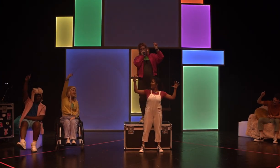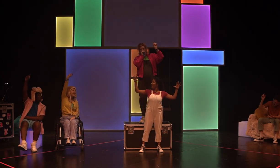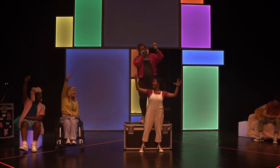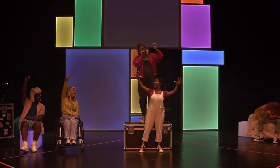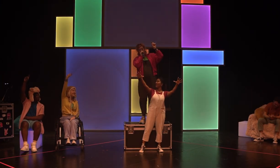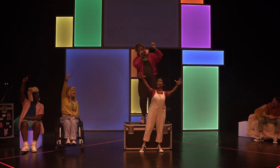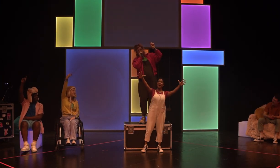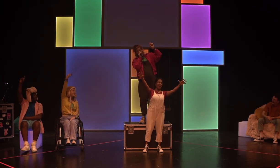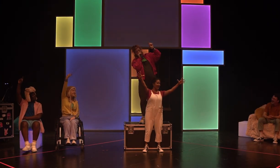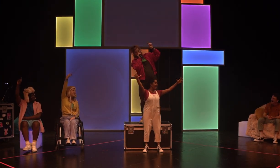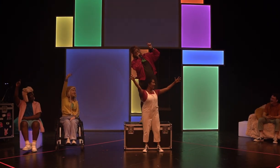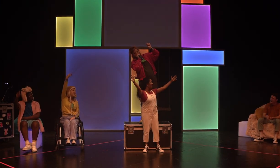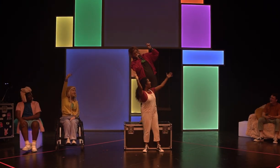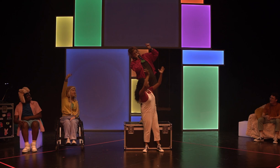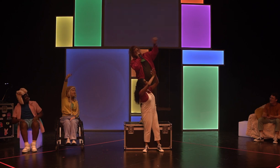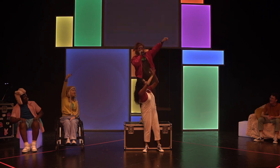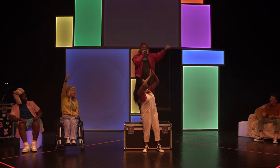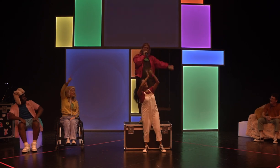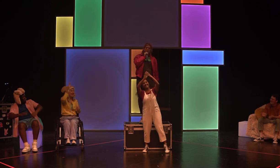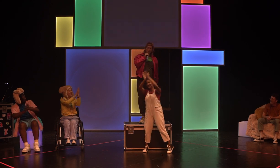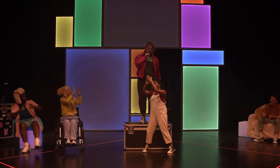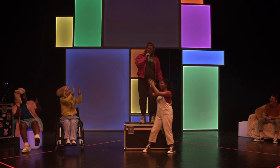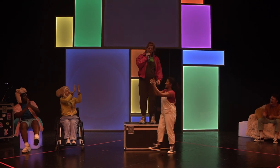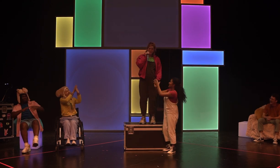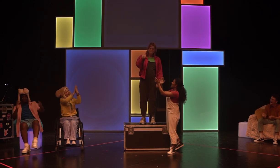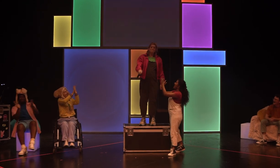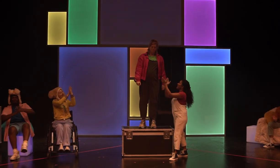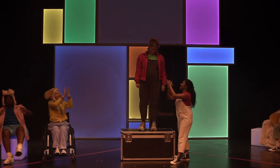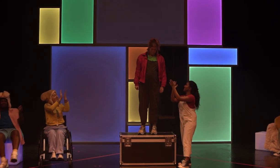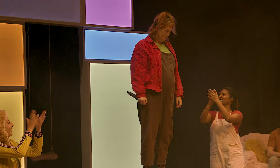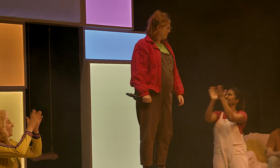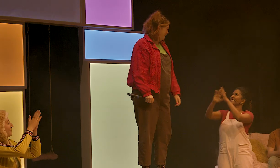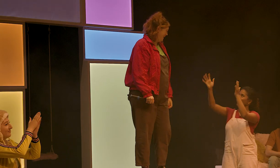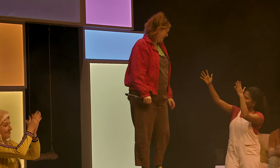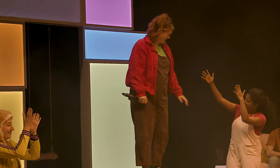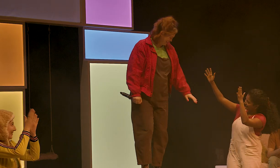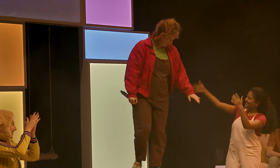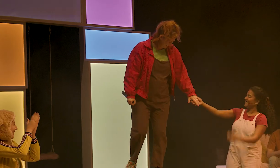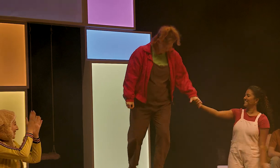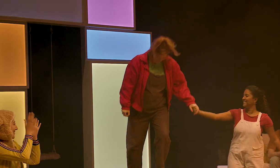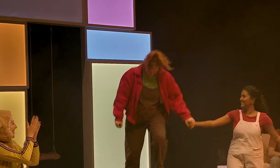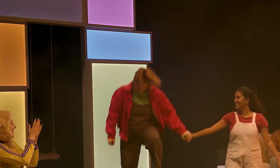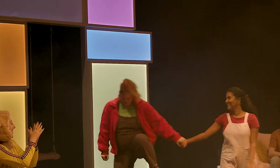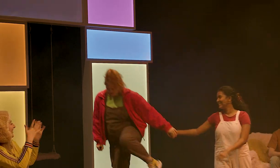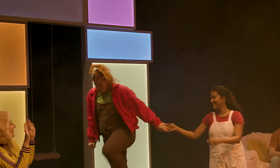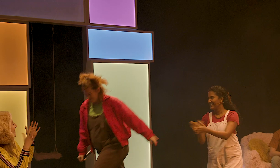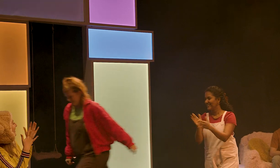[ # GRACE MAKES THE SOUND OF AN AIRHORN USING HER MOUTH ]